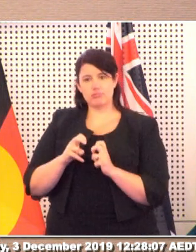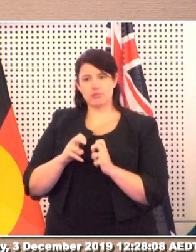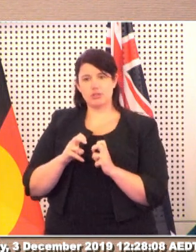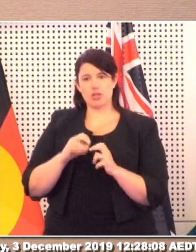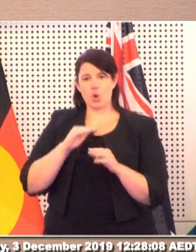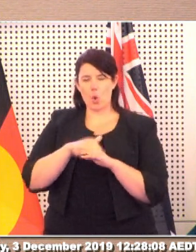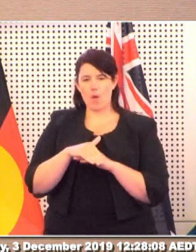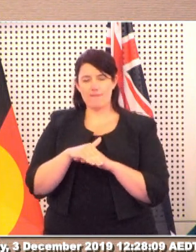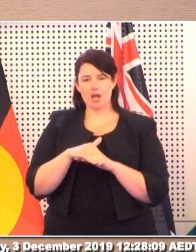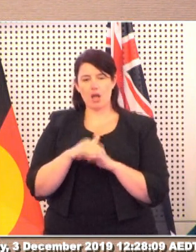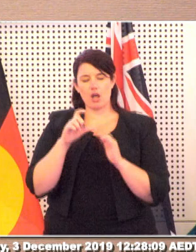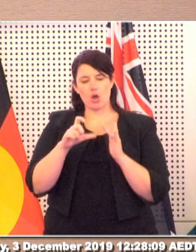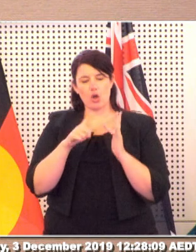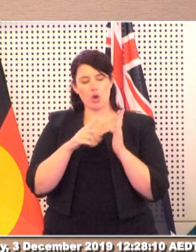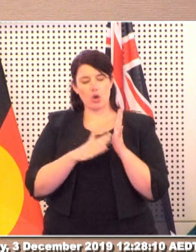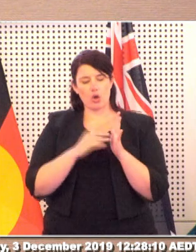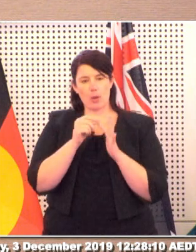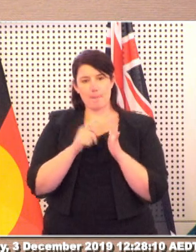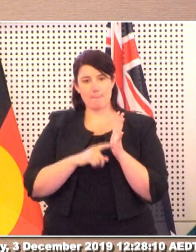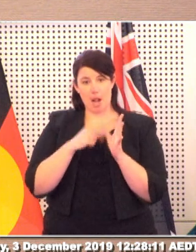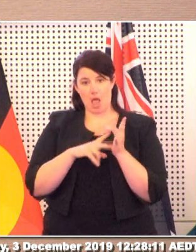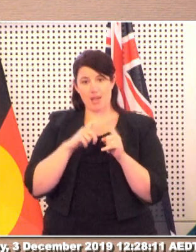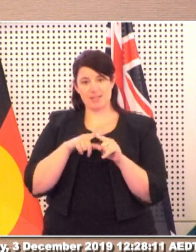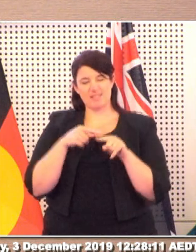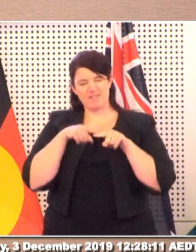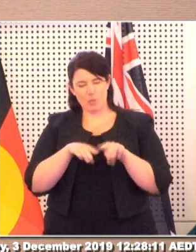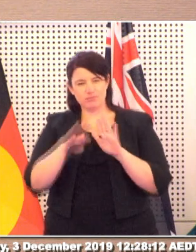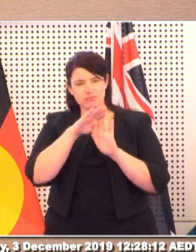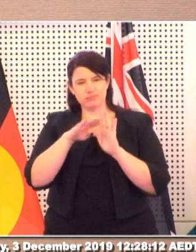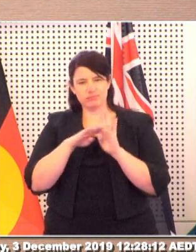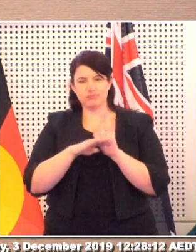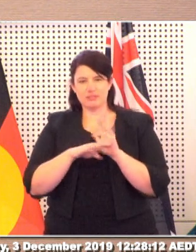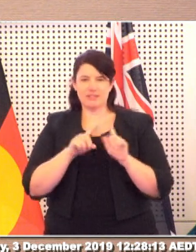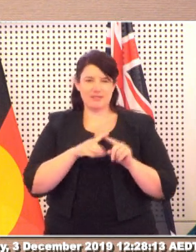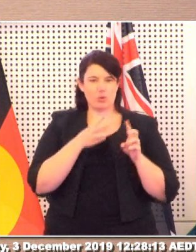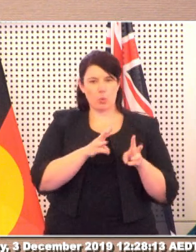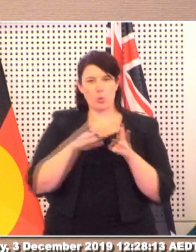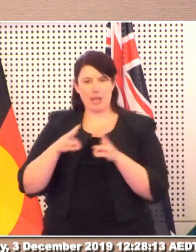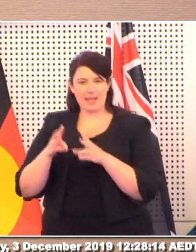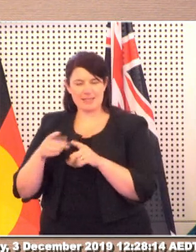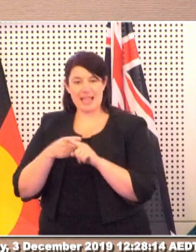mechanisms and the limits of compliance and complaints-driven approaches, but I really